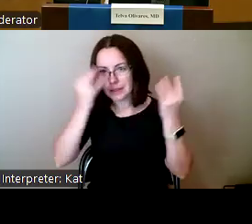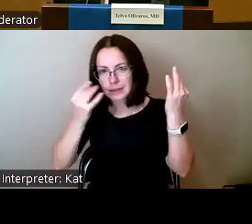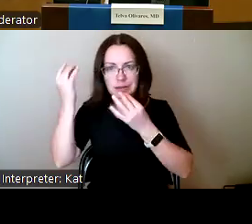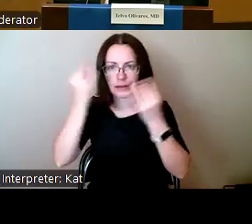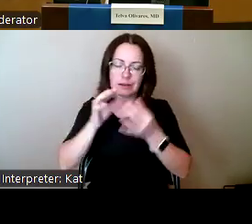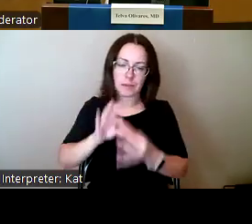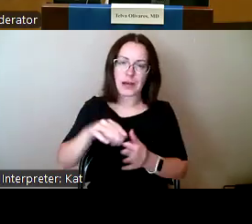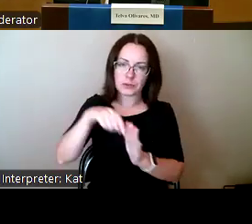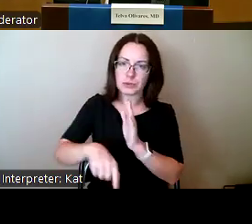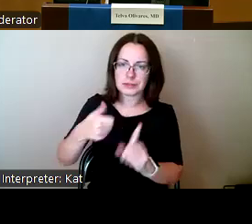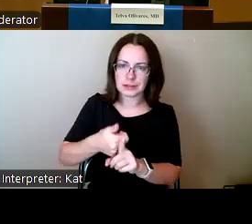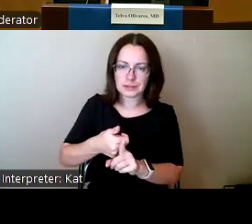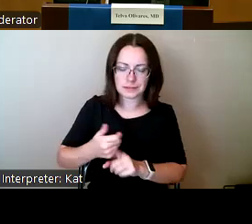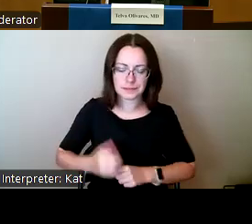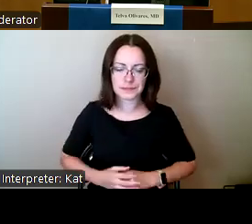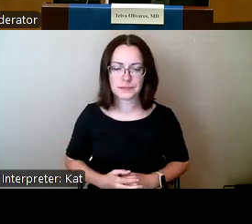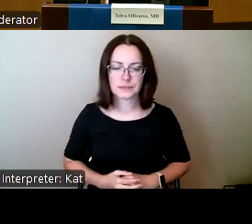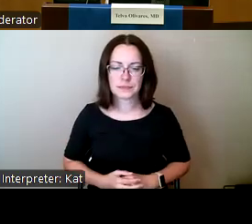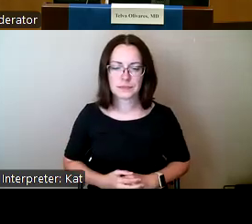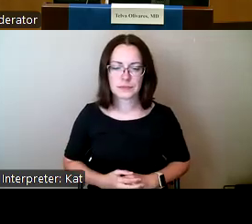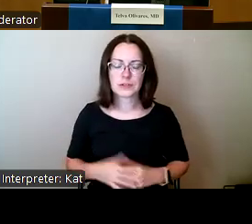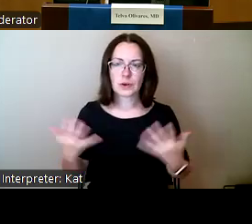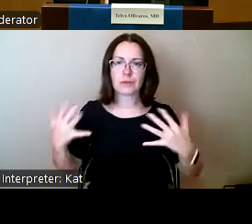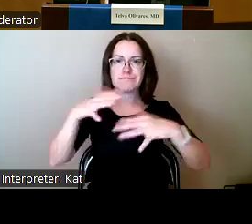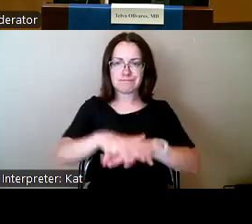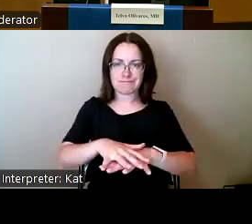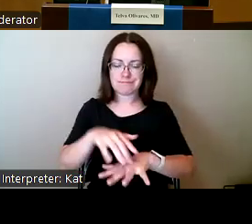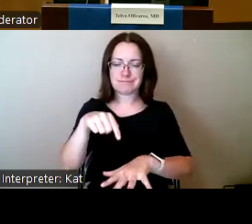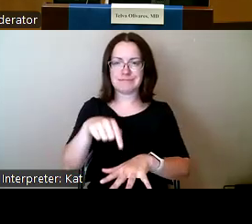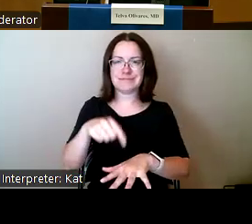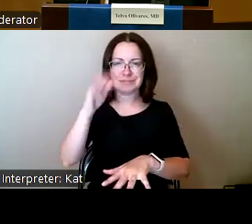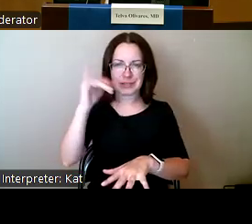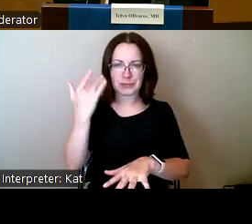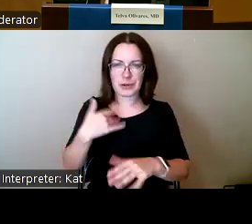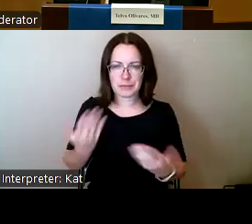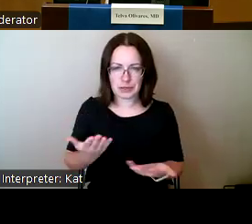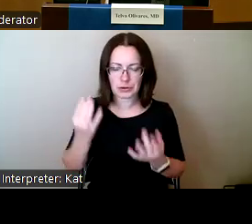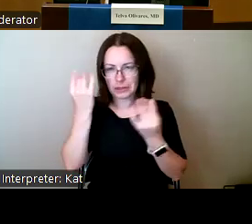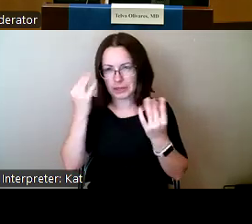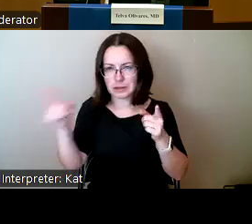suicide. And so these things come together for me at this point in time trying to think through